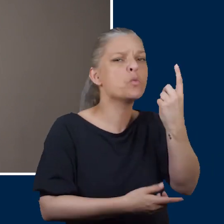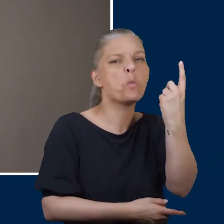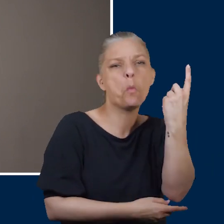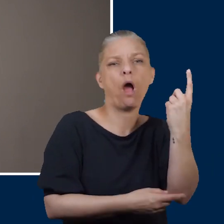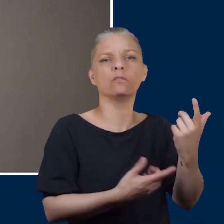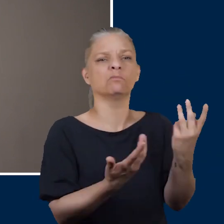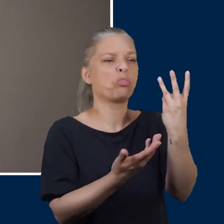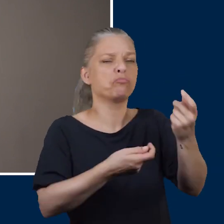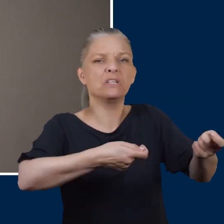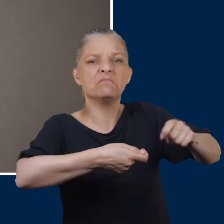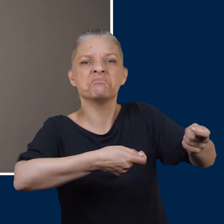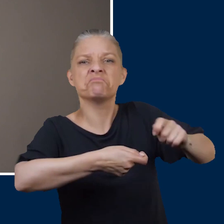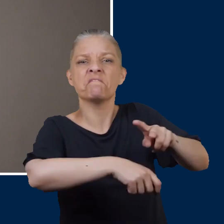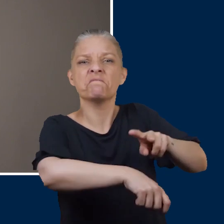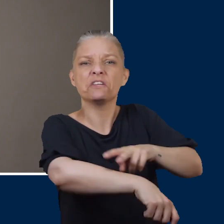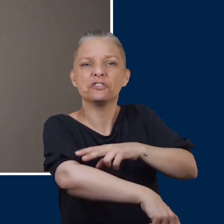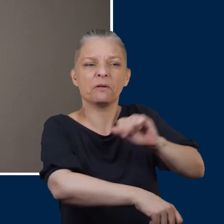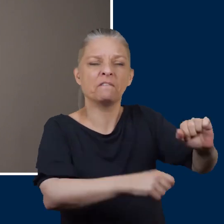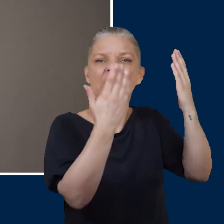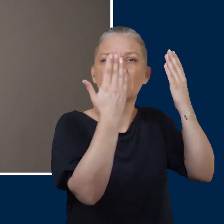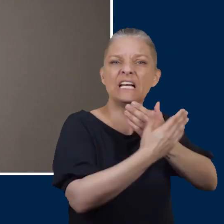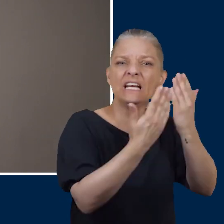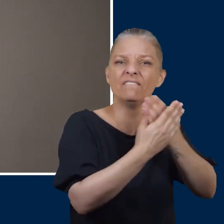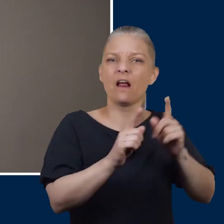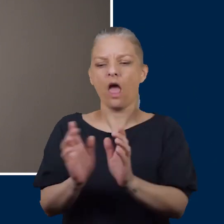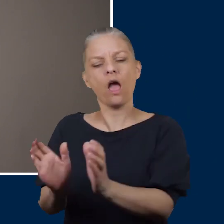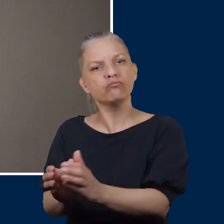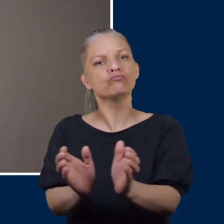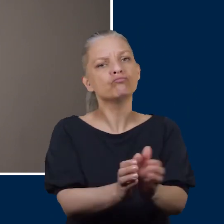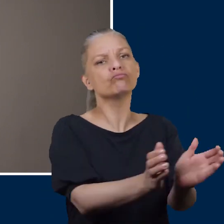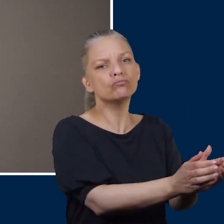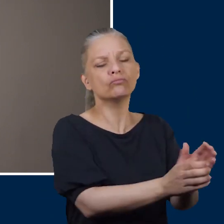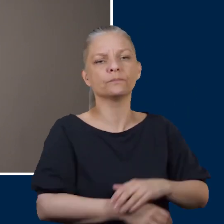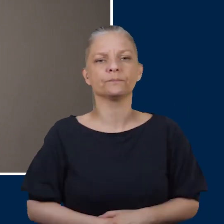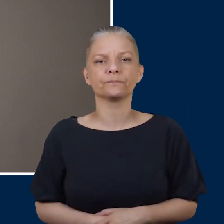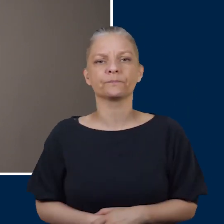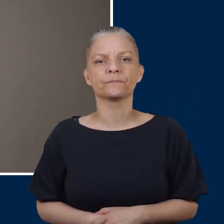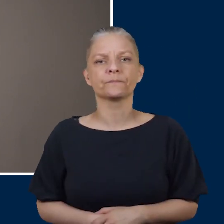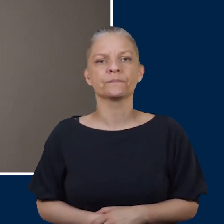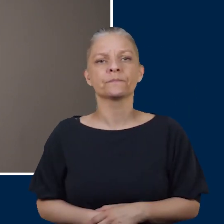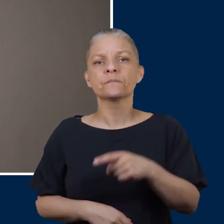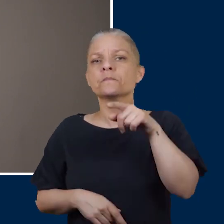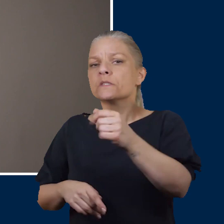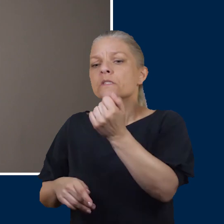lunch and a piece of fruit and then three heaped tablespoons of vegetables at your evening meal.